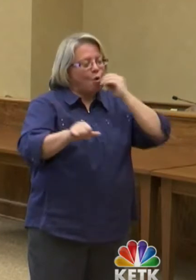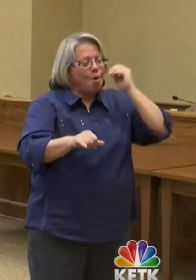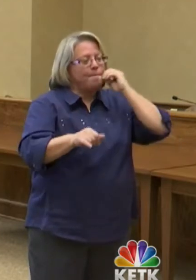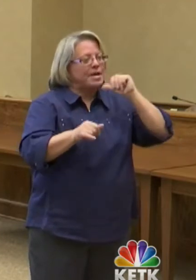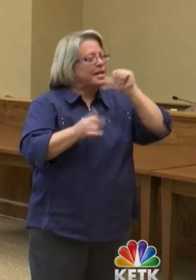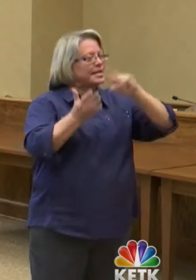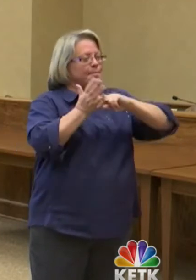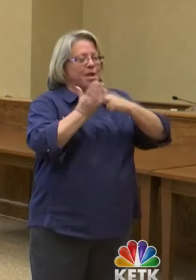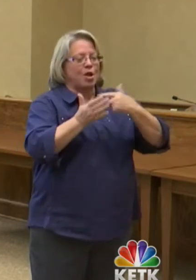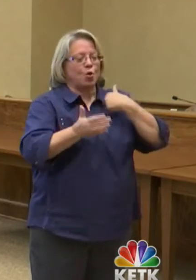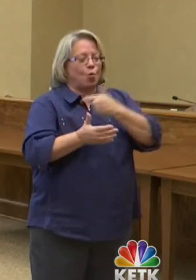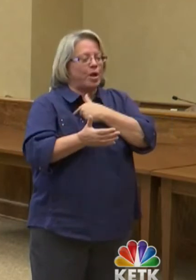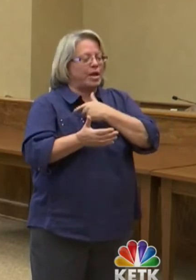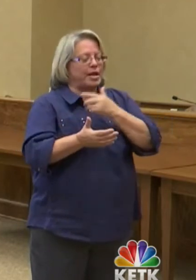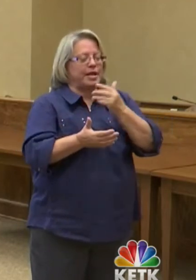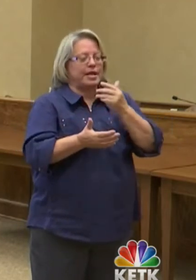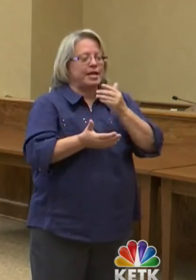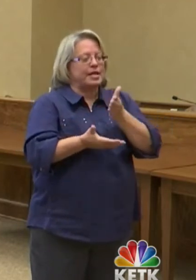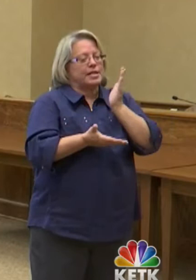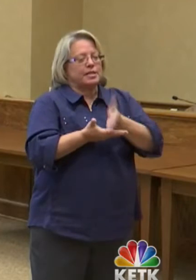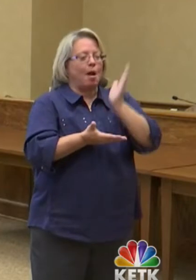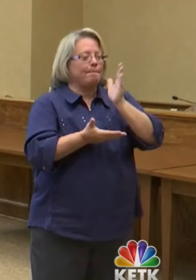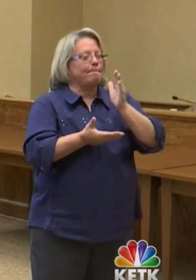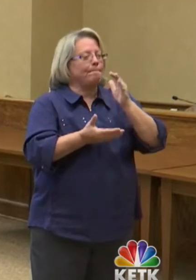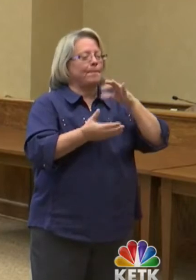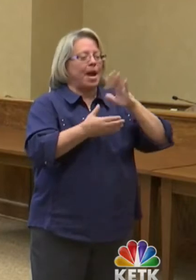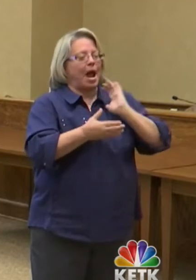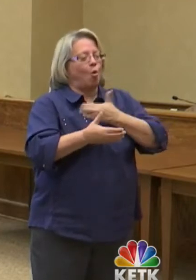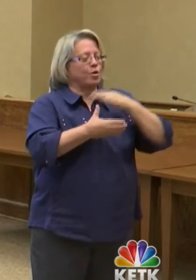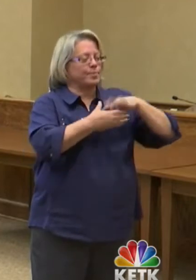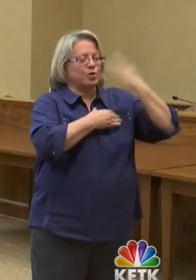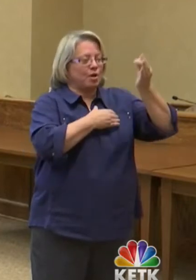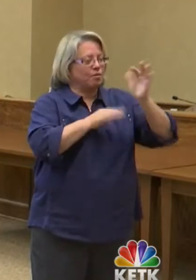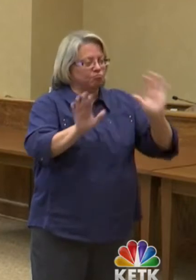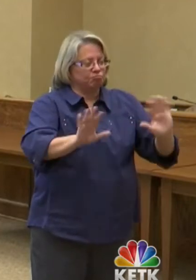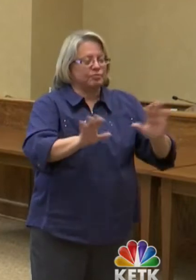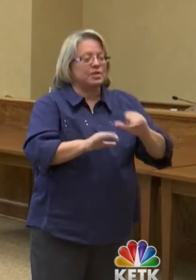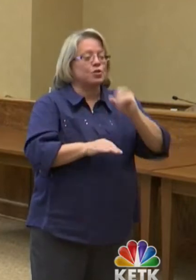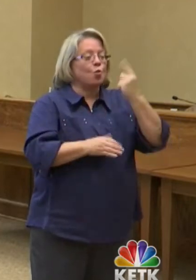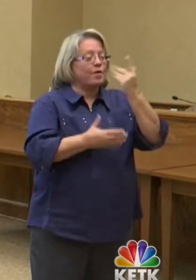IN TYLER SMITH COUNTY A VERY SPIRITUAL COMMUNITY. WHILE WE HAVE BEEN PRACTICING